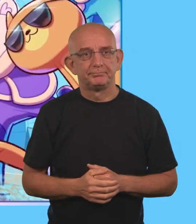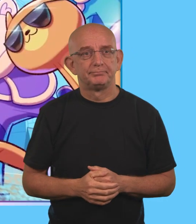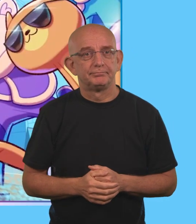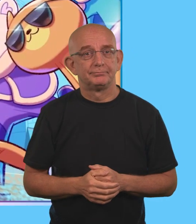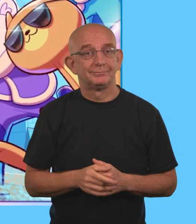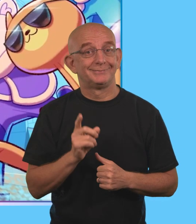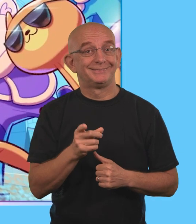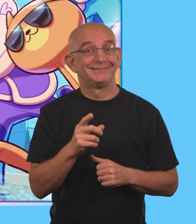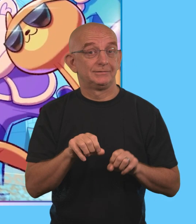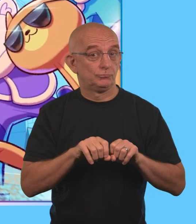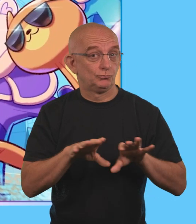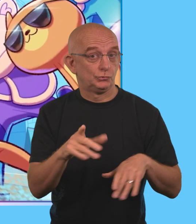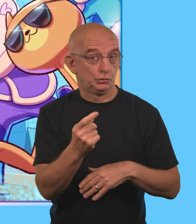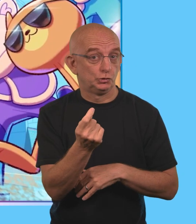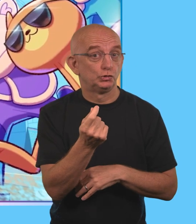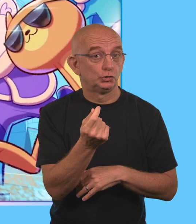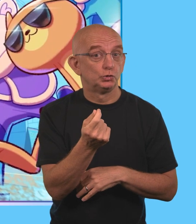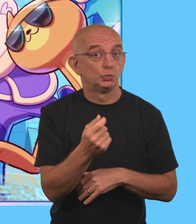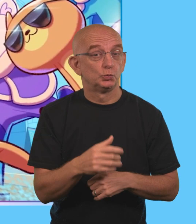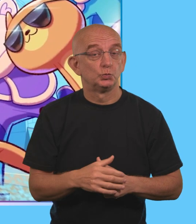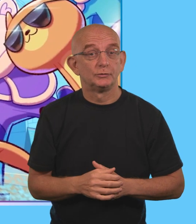Bits and Bops, releasing soon.